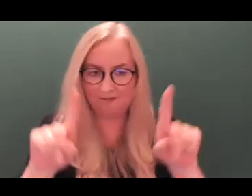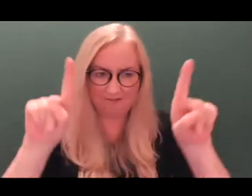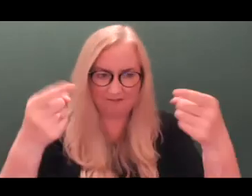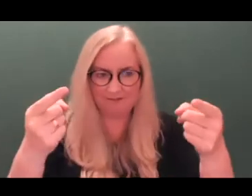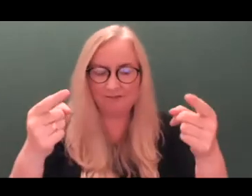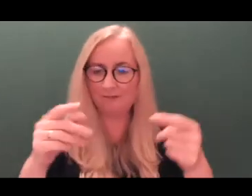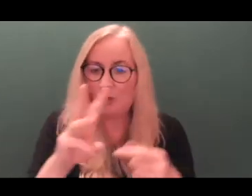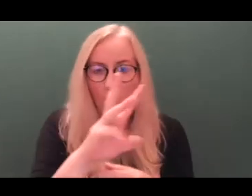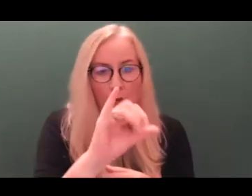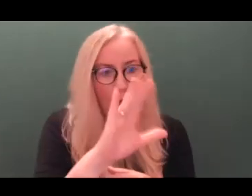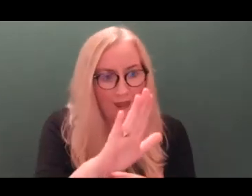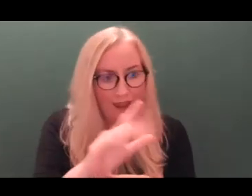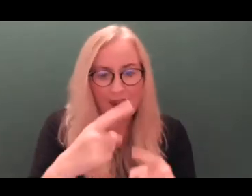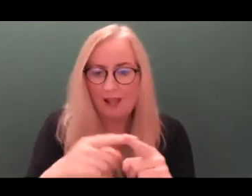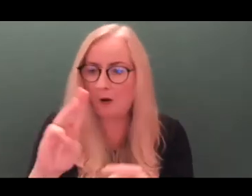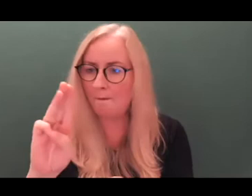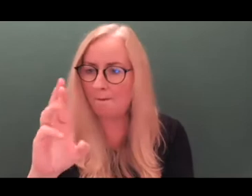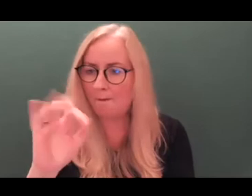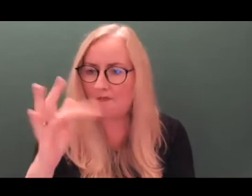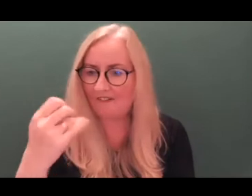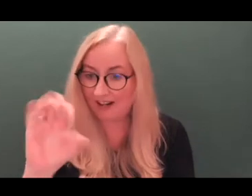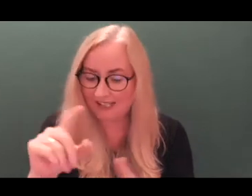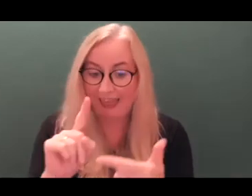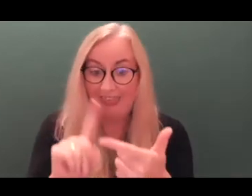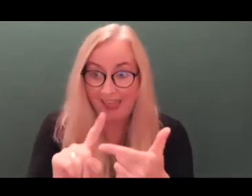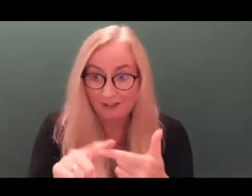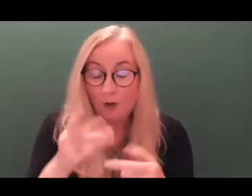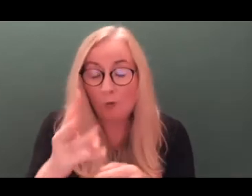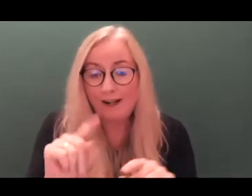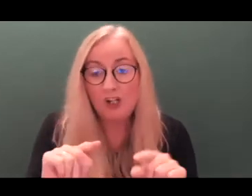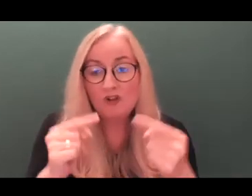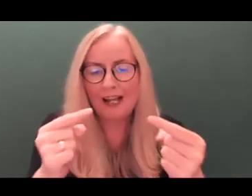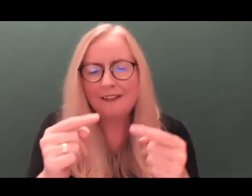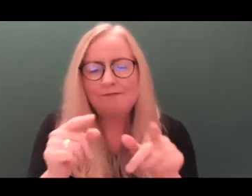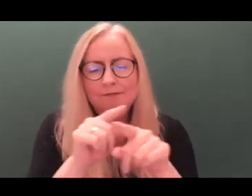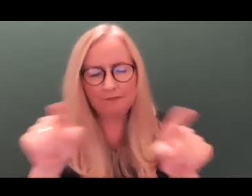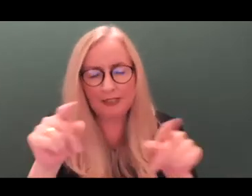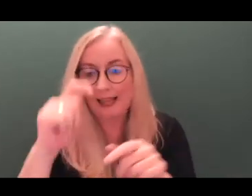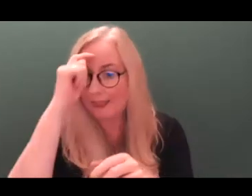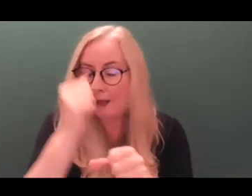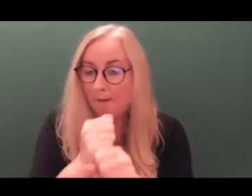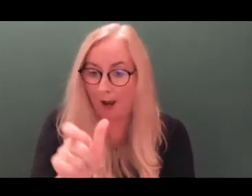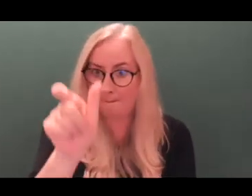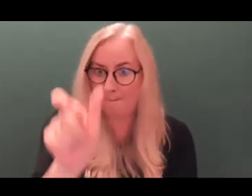that will also be a challenge in terms of if we think about a person's choice in where they want